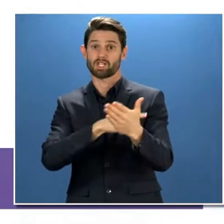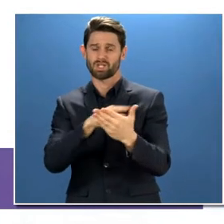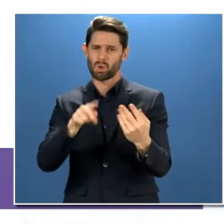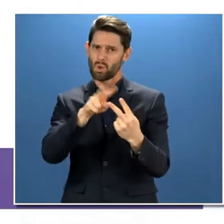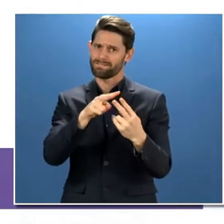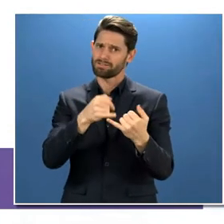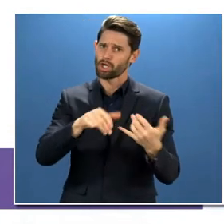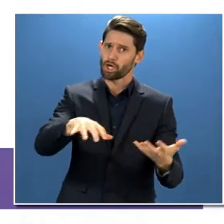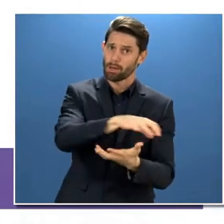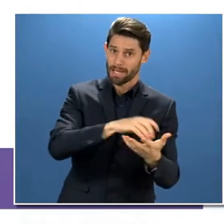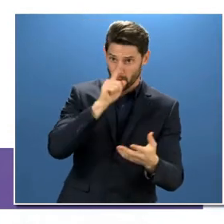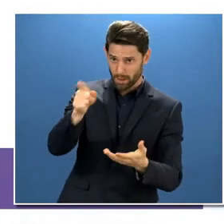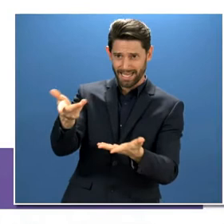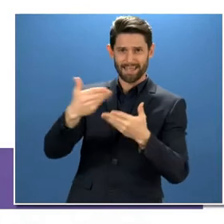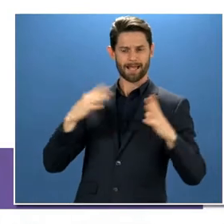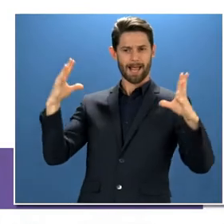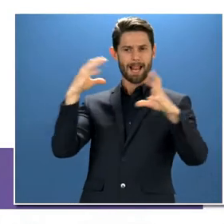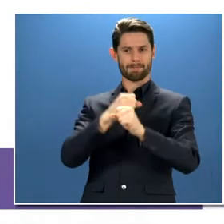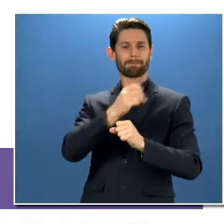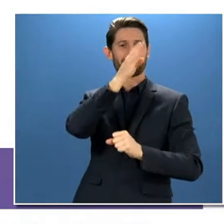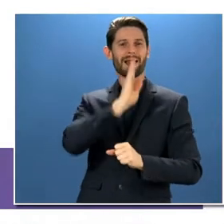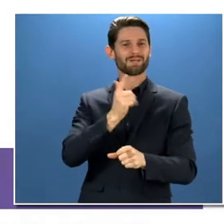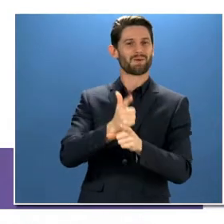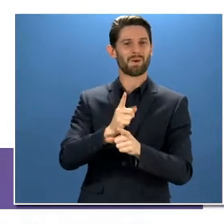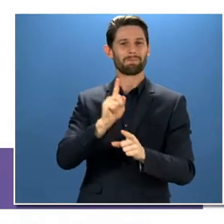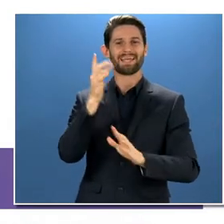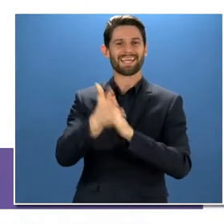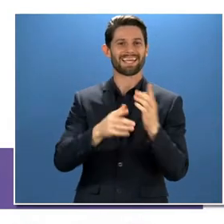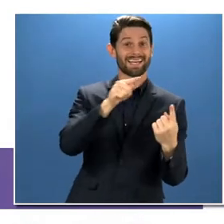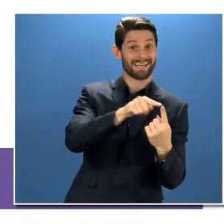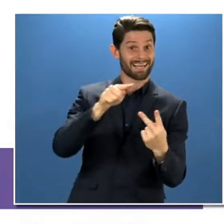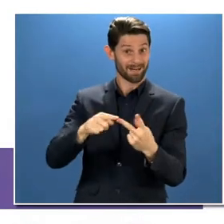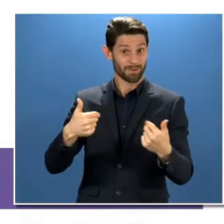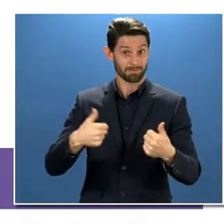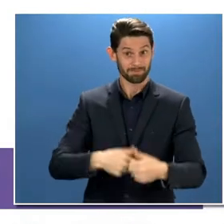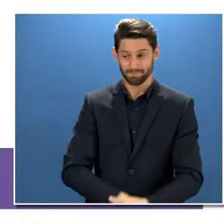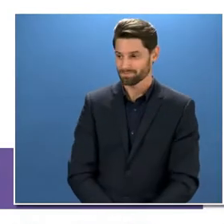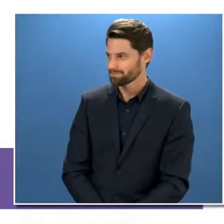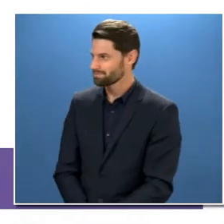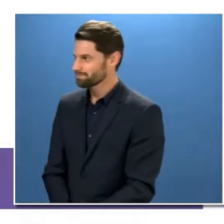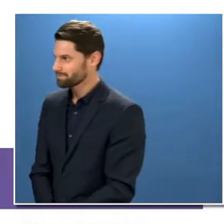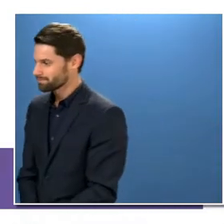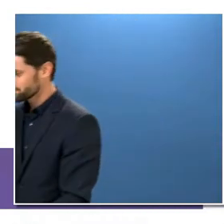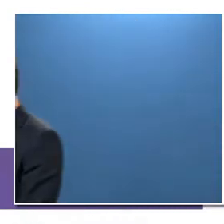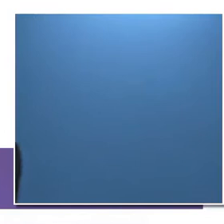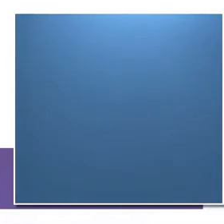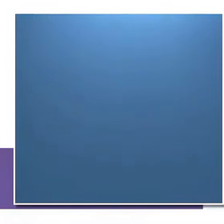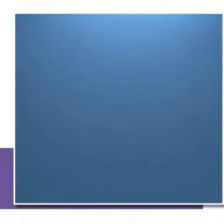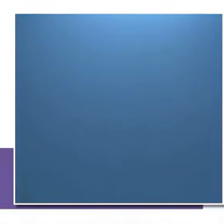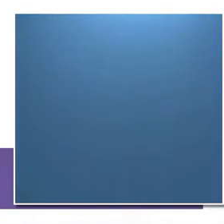give us the layperson's understanding of direct and then indirect discrimination. I think the best way to describe direct